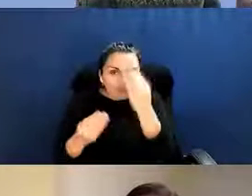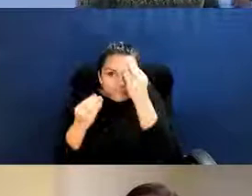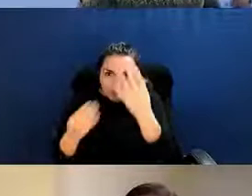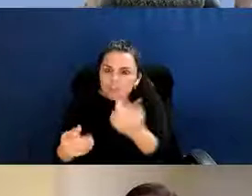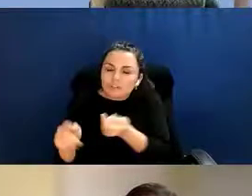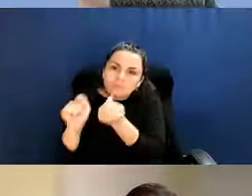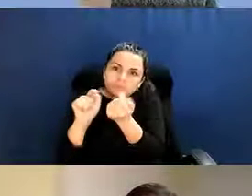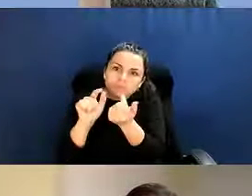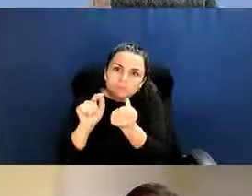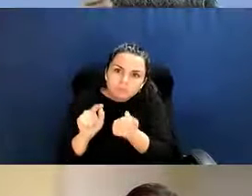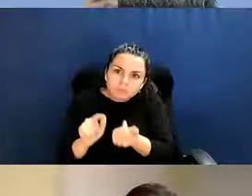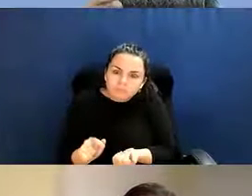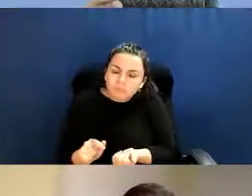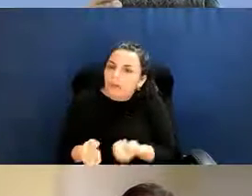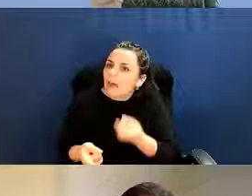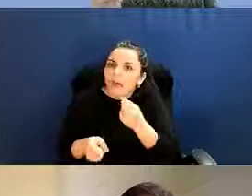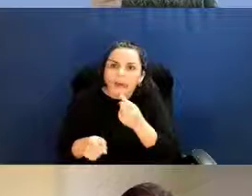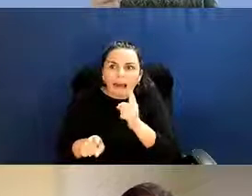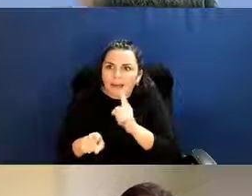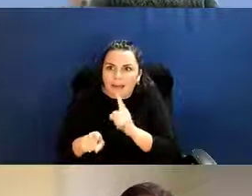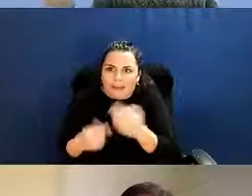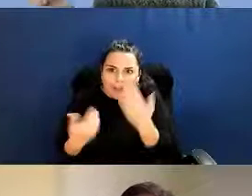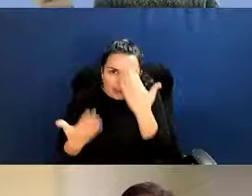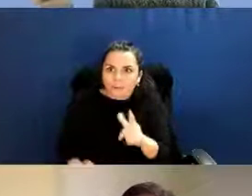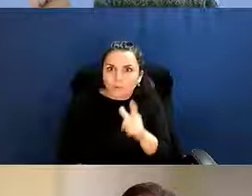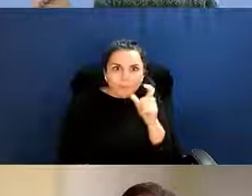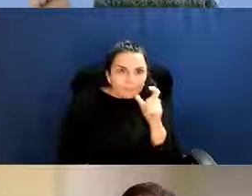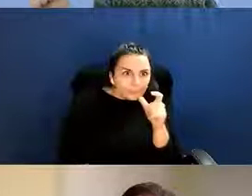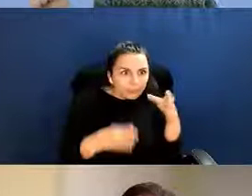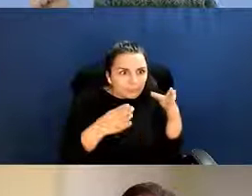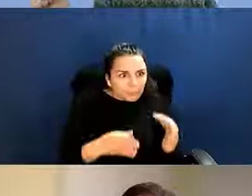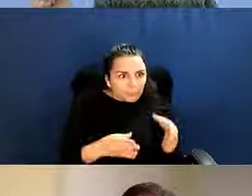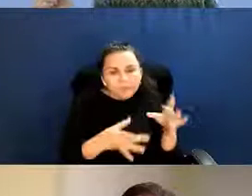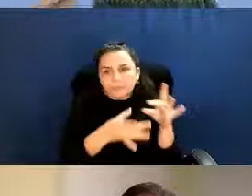You don't have a means to link the material back to living individuals.